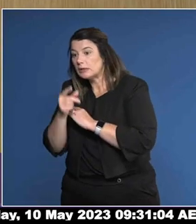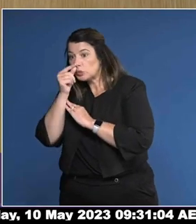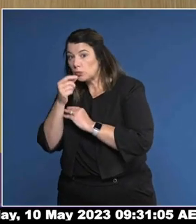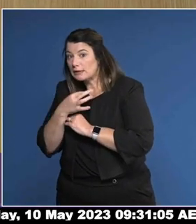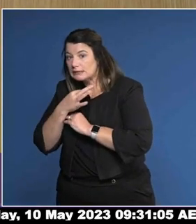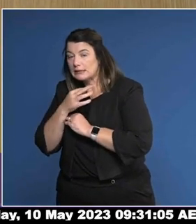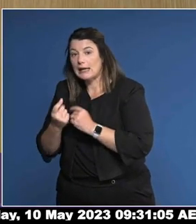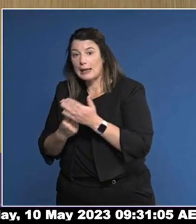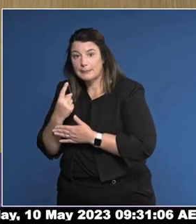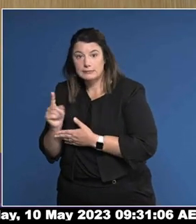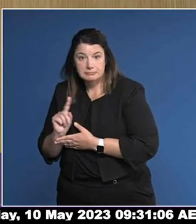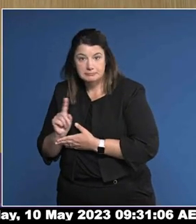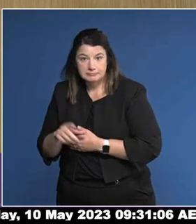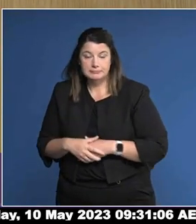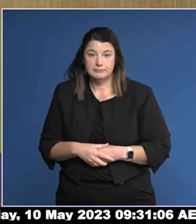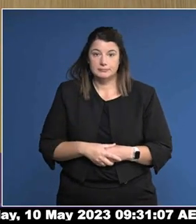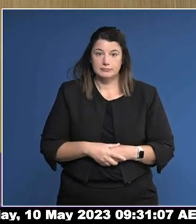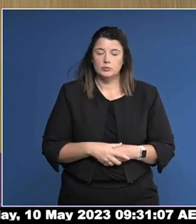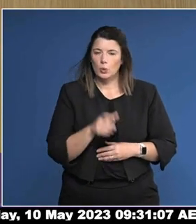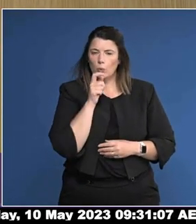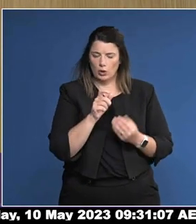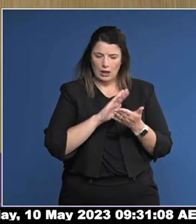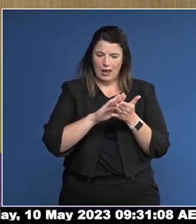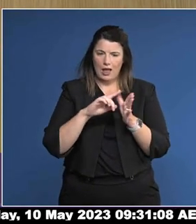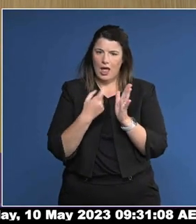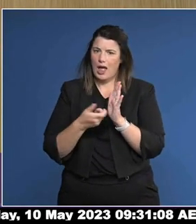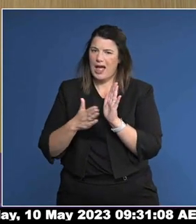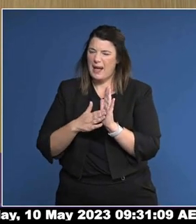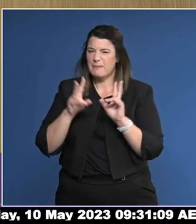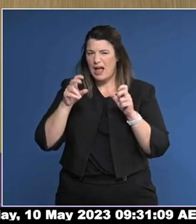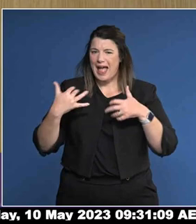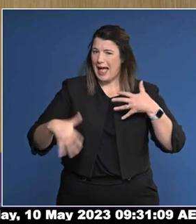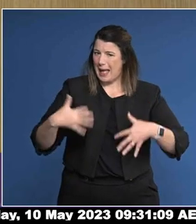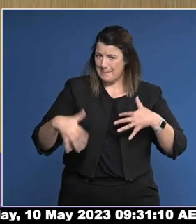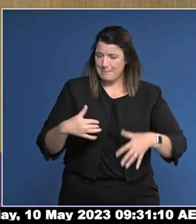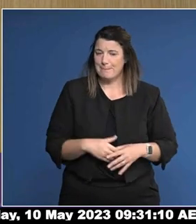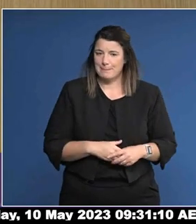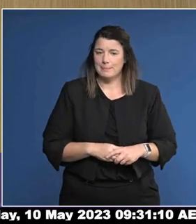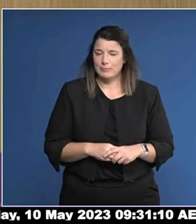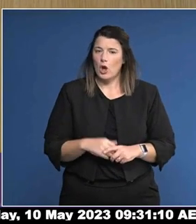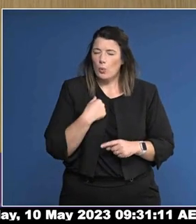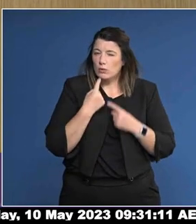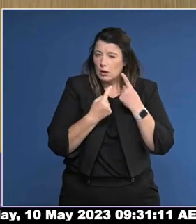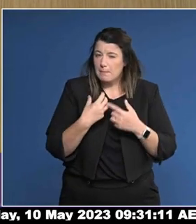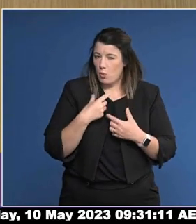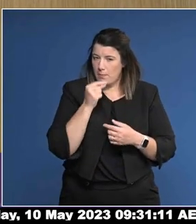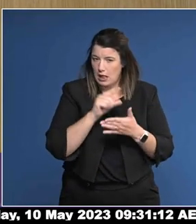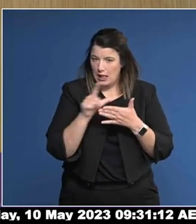So, harm is an overarching concept, and I'll come to the definition in a moment. The second element is: